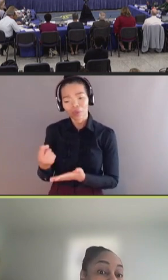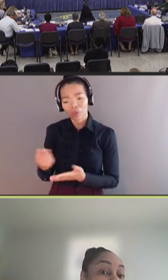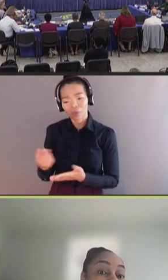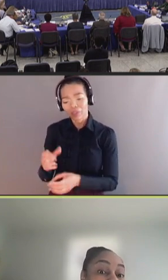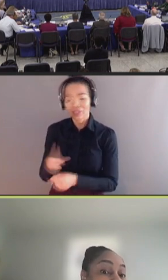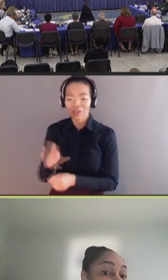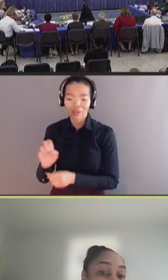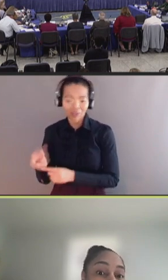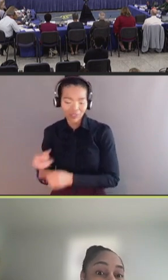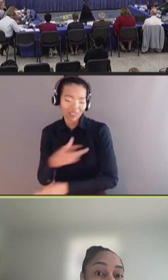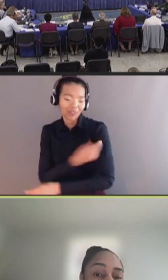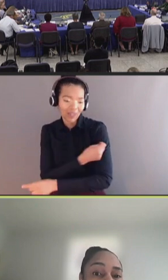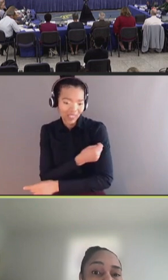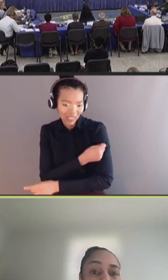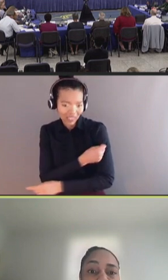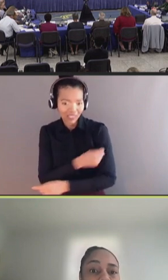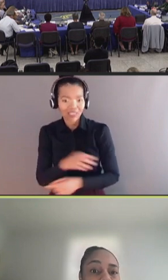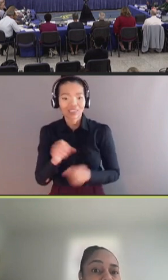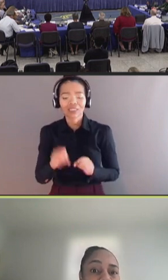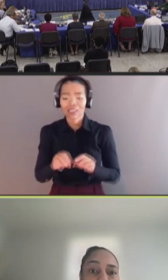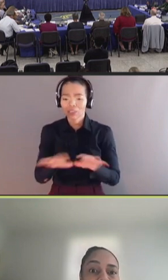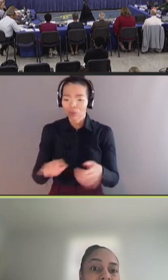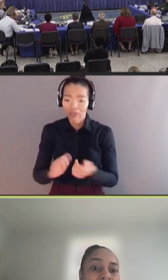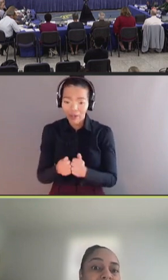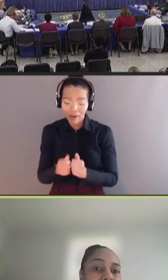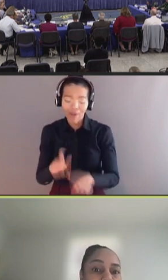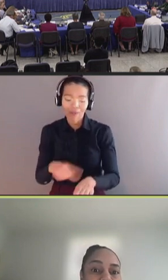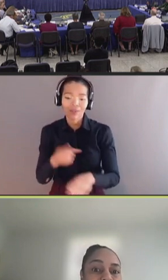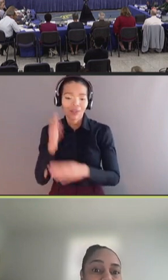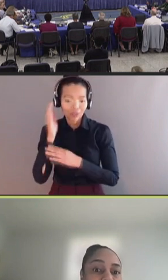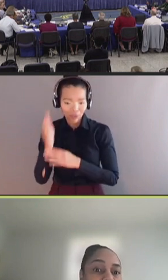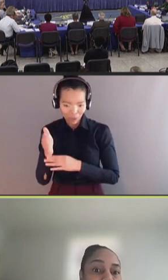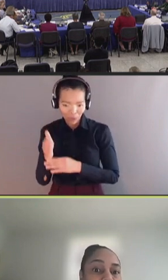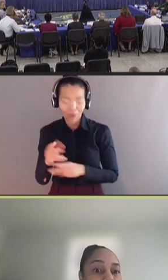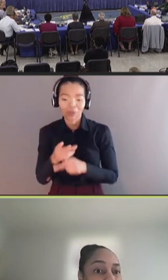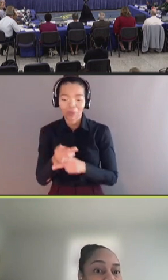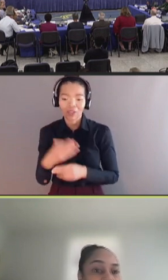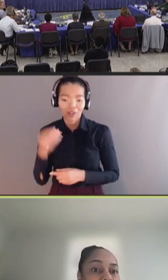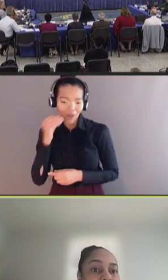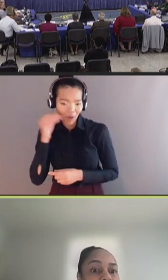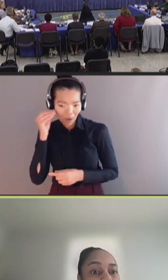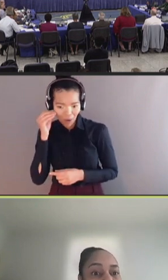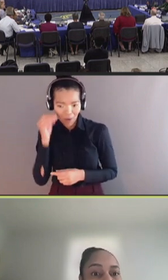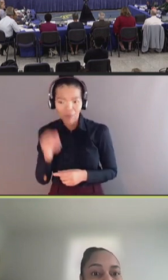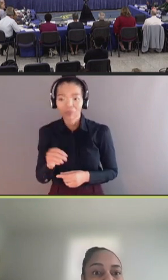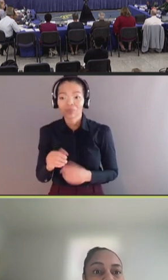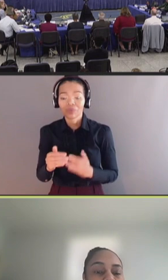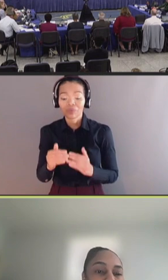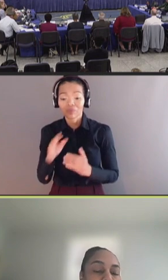spread in long term care homes." "RSV can make anyone 75 or older seriously ill."